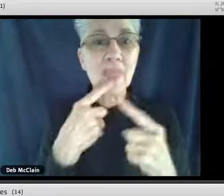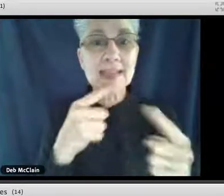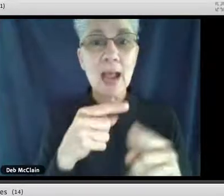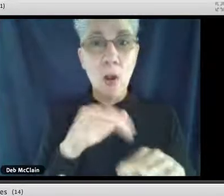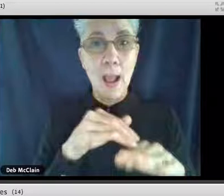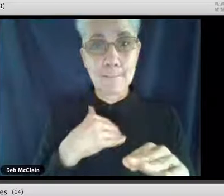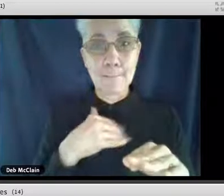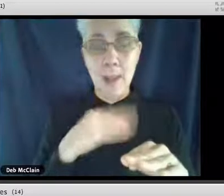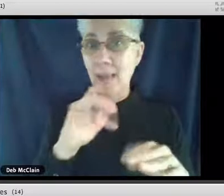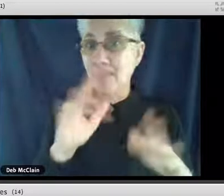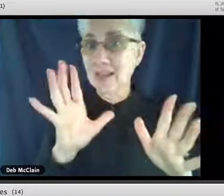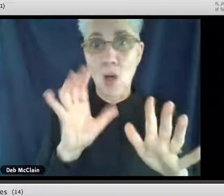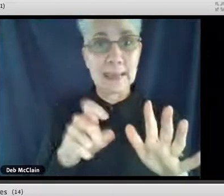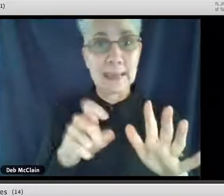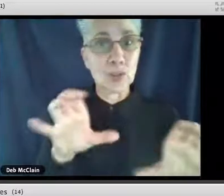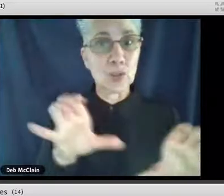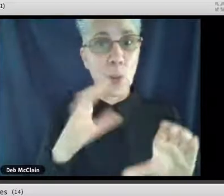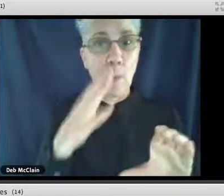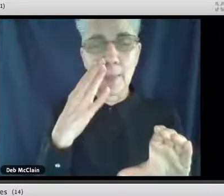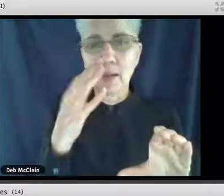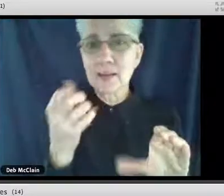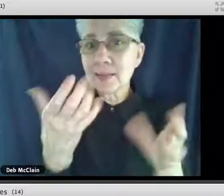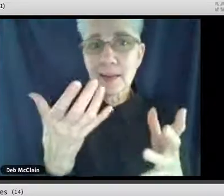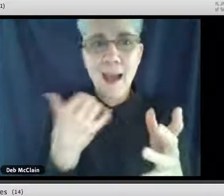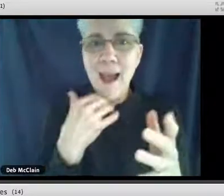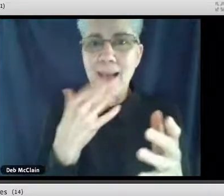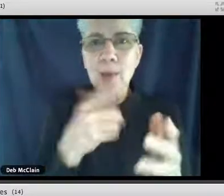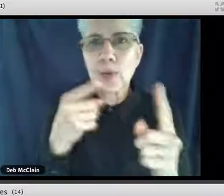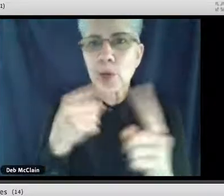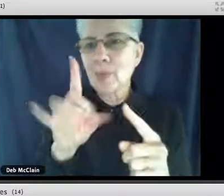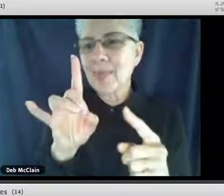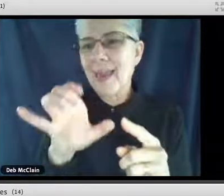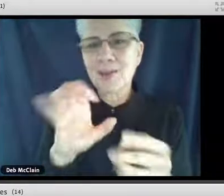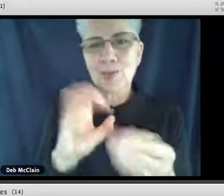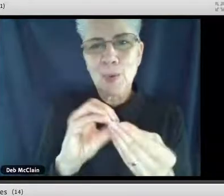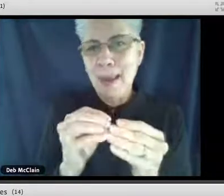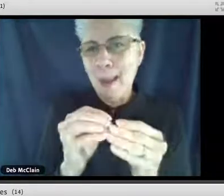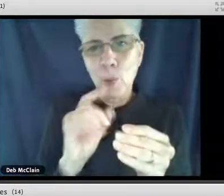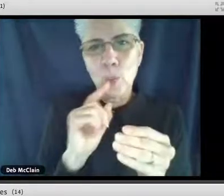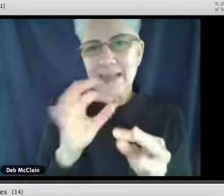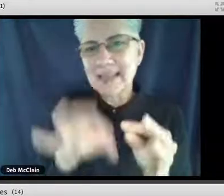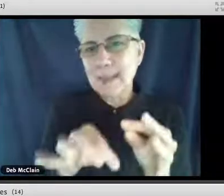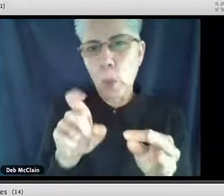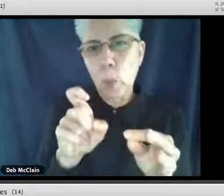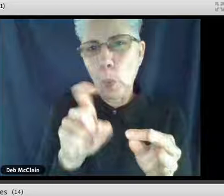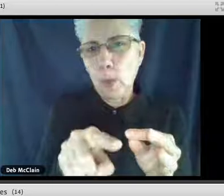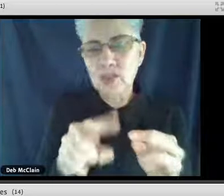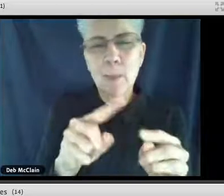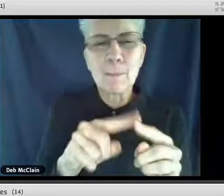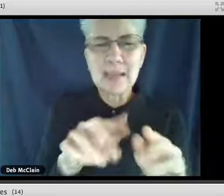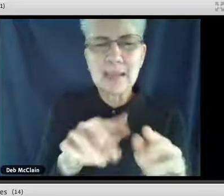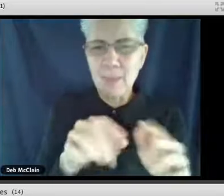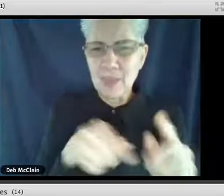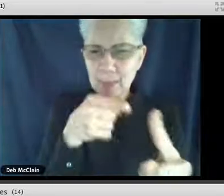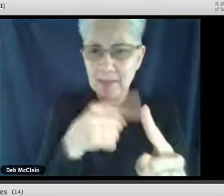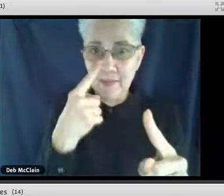That's all I needed to do because it was... I didn't want to go through the 800 numbers because it was a really simple question, but it was something very specific to my location.